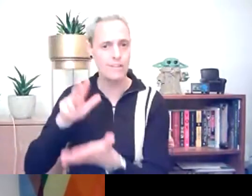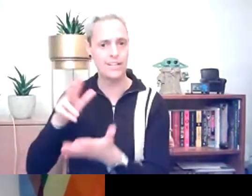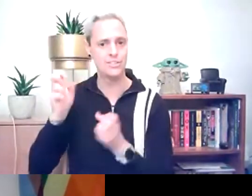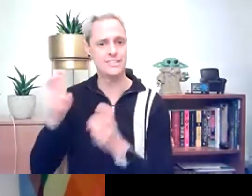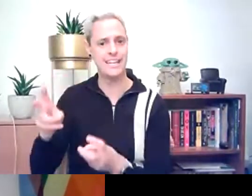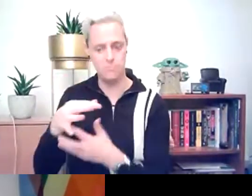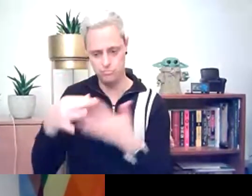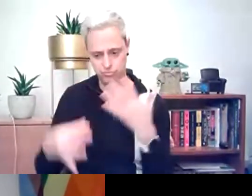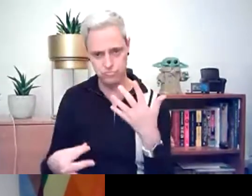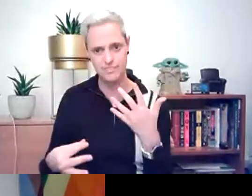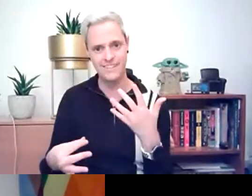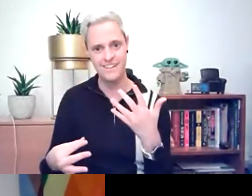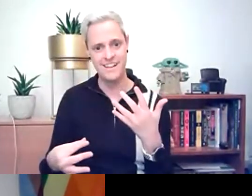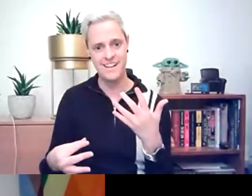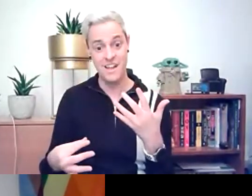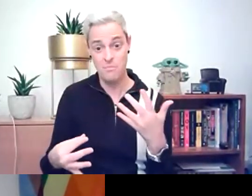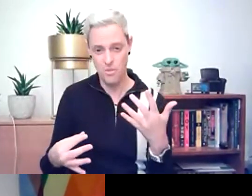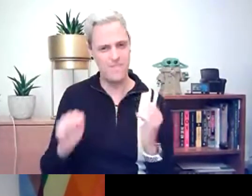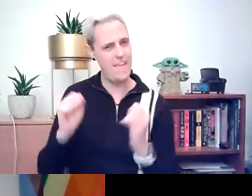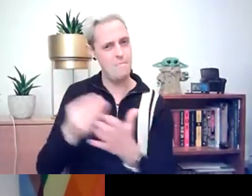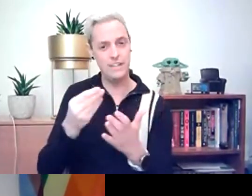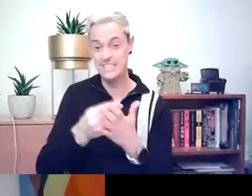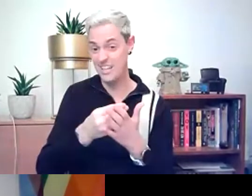stuff, who also charging sliding scale. 18:47:36 So, for some people that will be